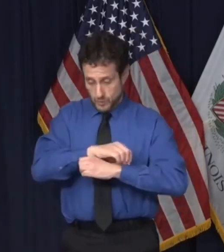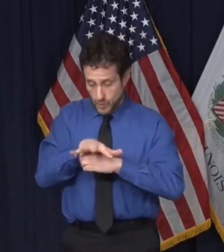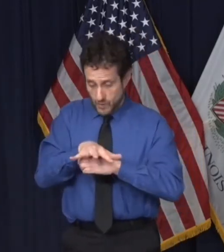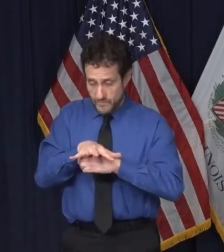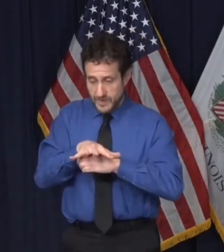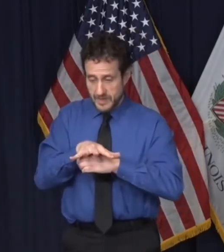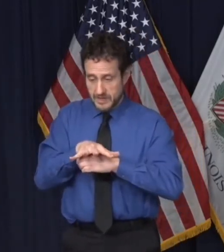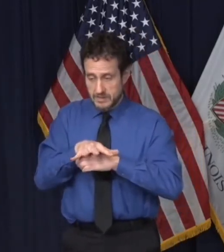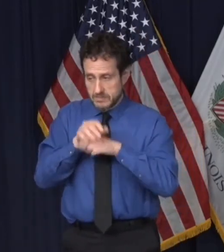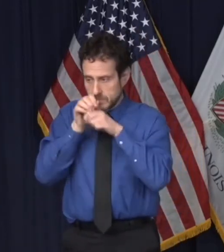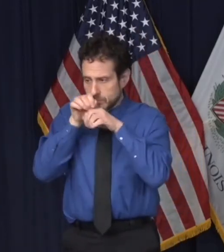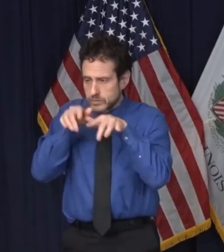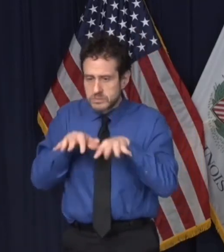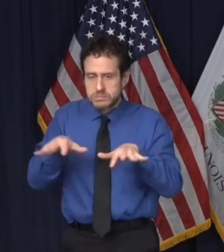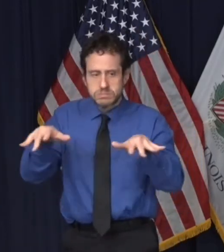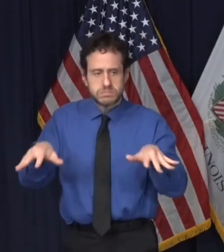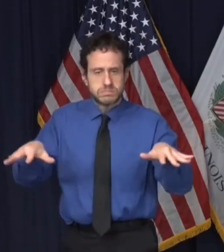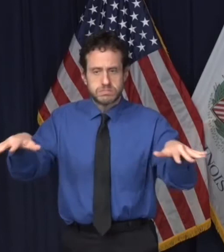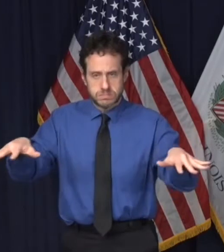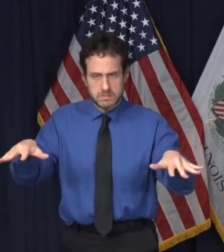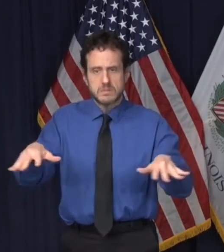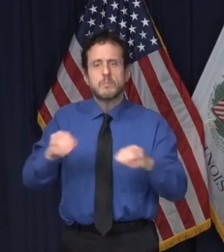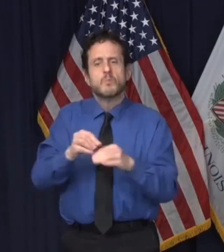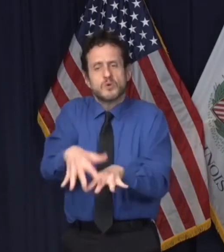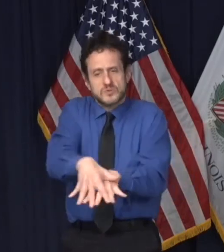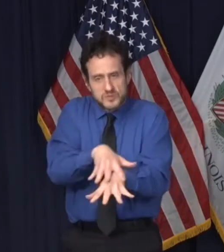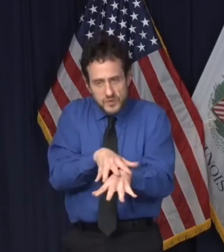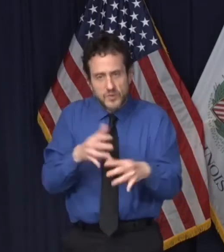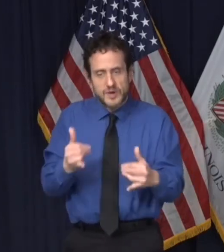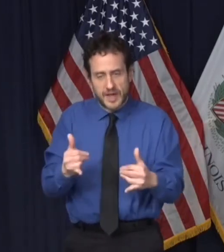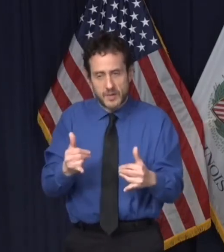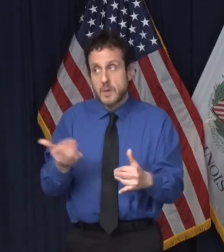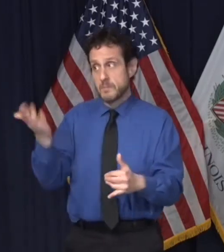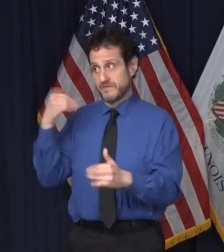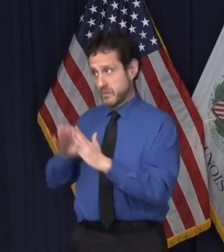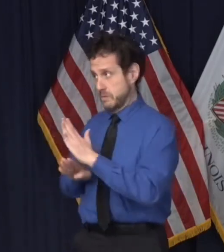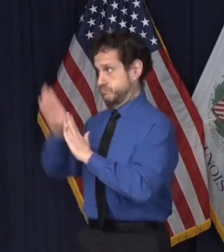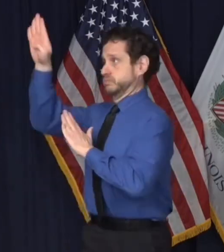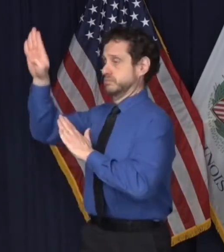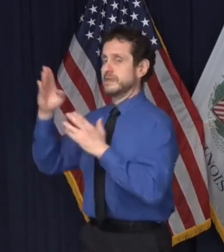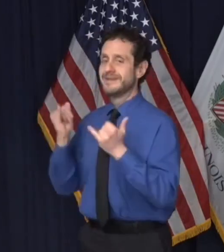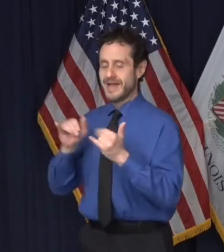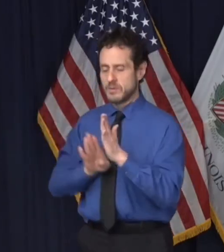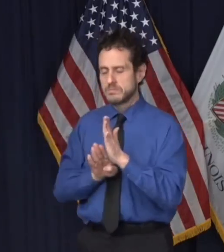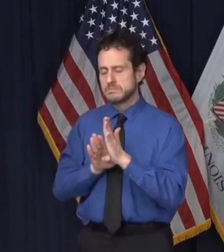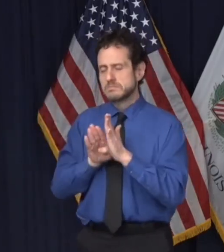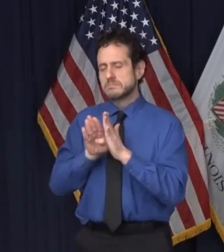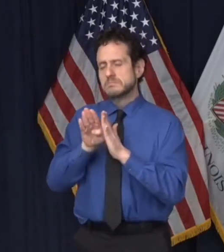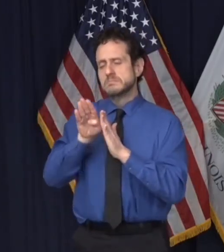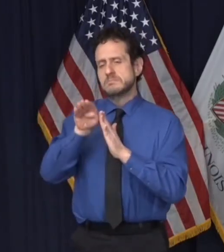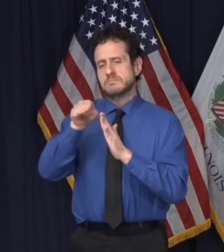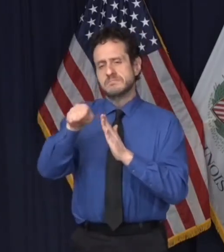VIRUS TRANSMISSION. WE ARE, IN FACT, BENDING THE CURVE. PERHAPS THE MOST ACCURATE